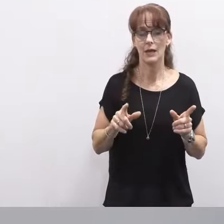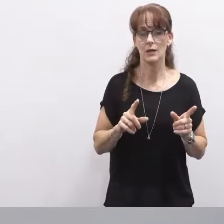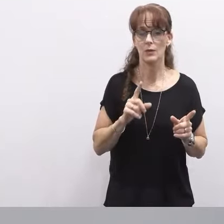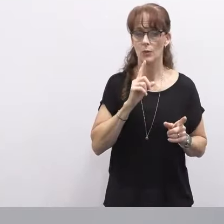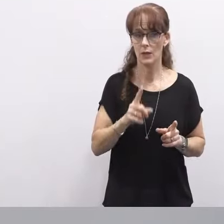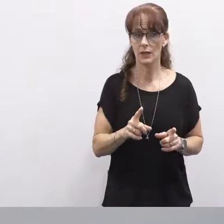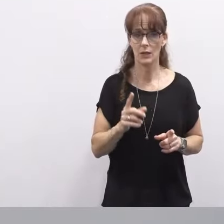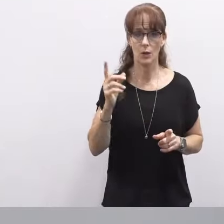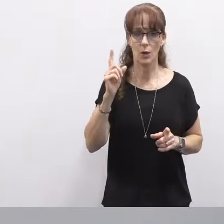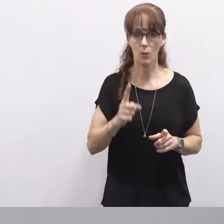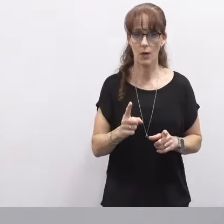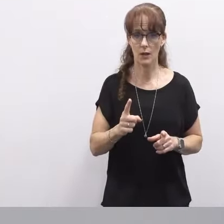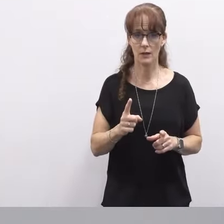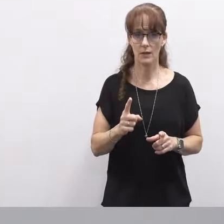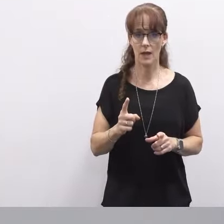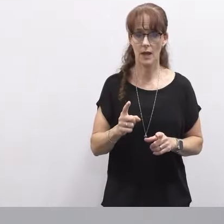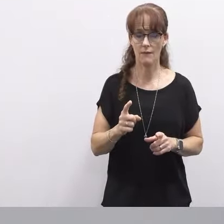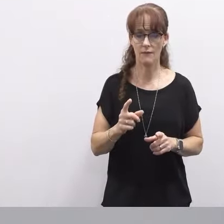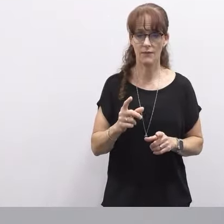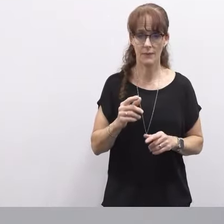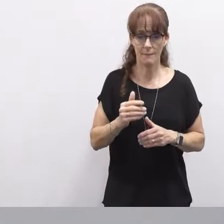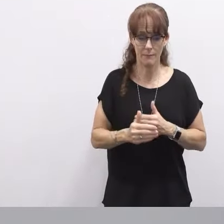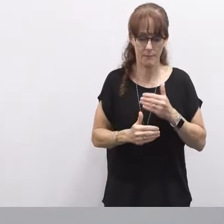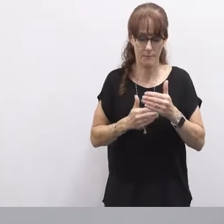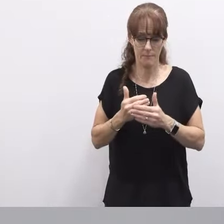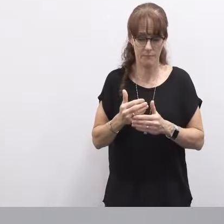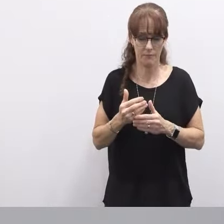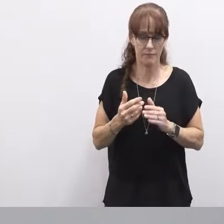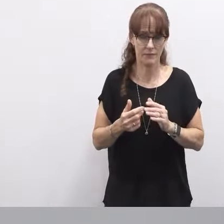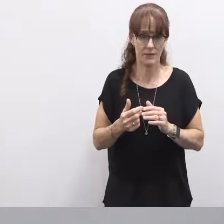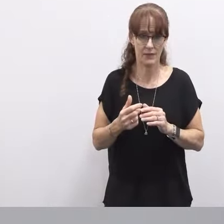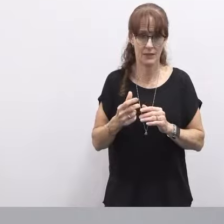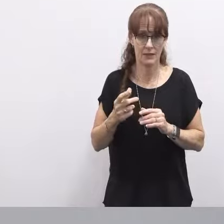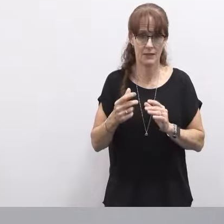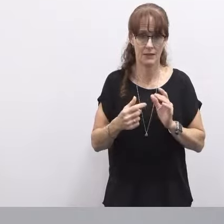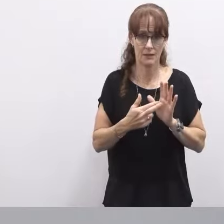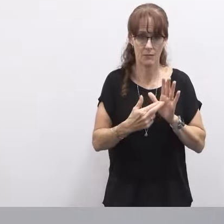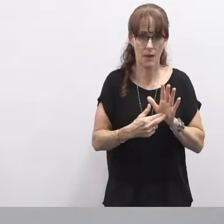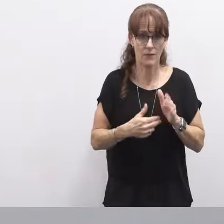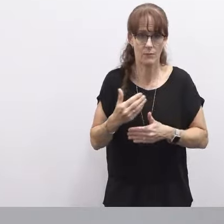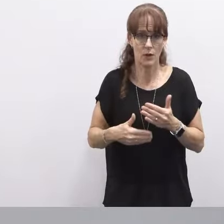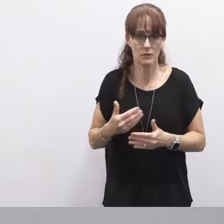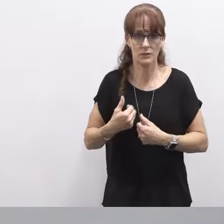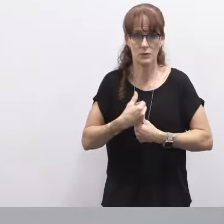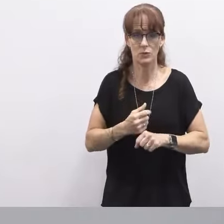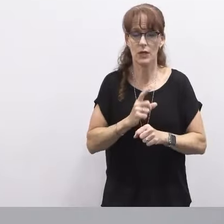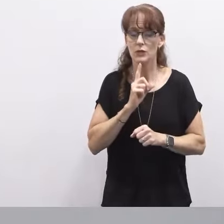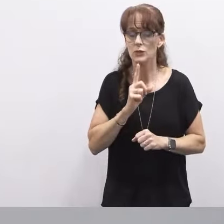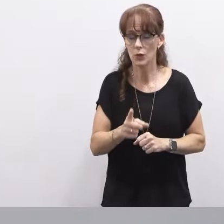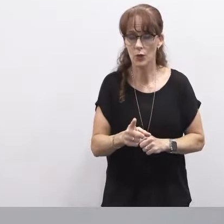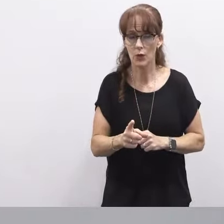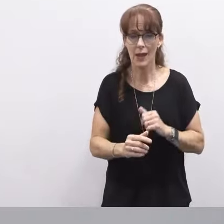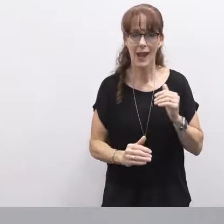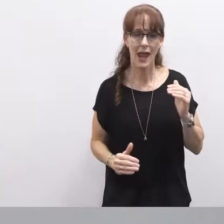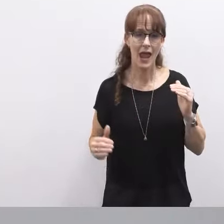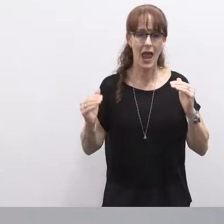one of the pillars of the redistricting process is to ensure equitable representation.